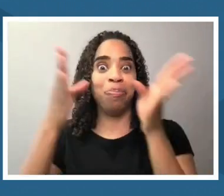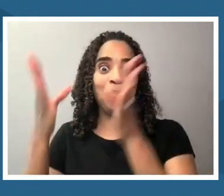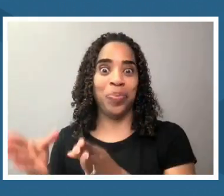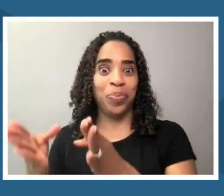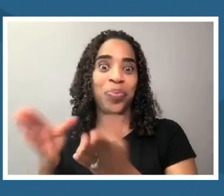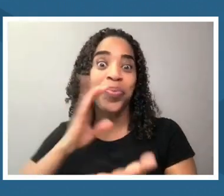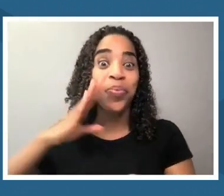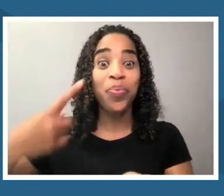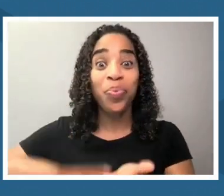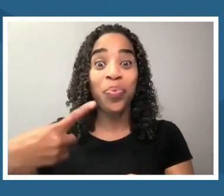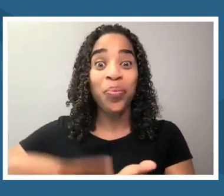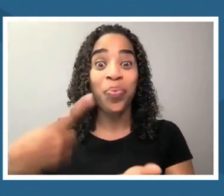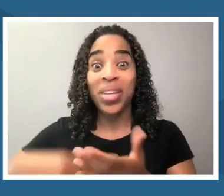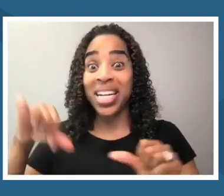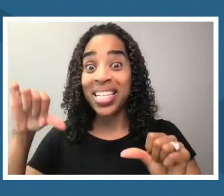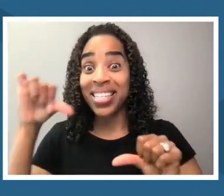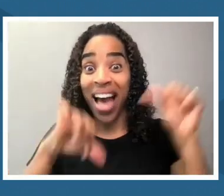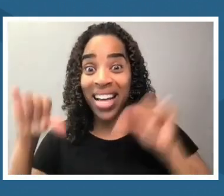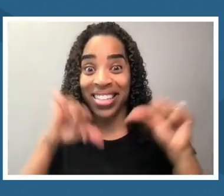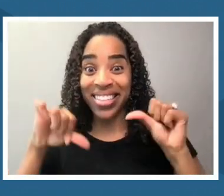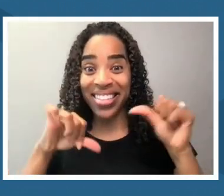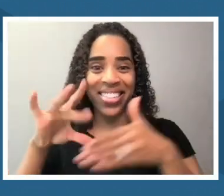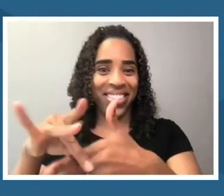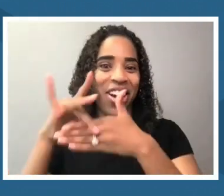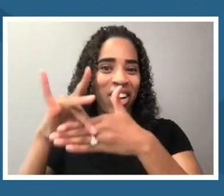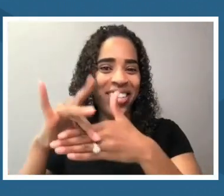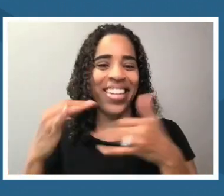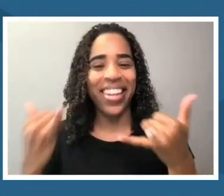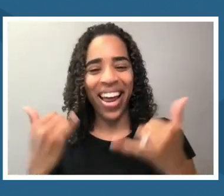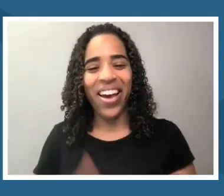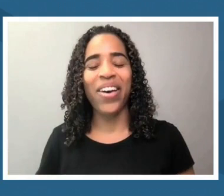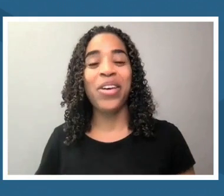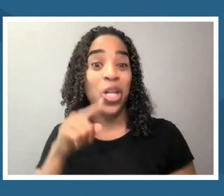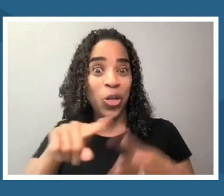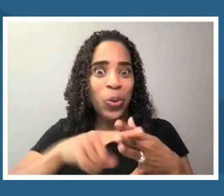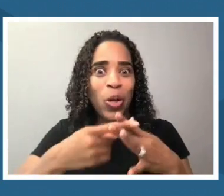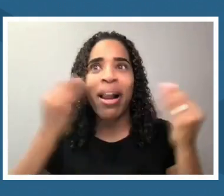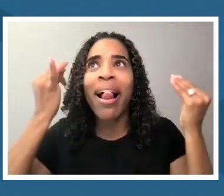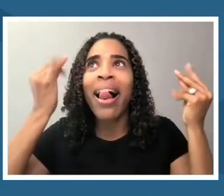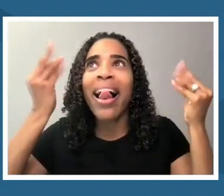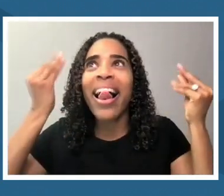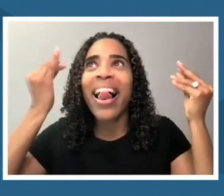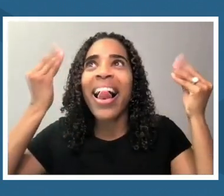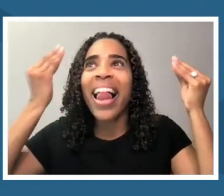some science content now uh we've spurred our imaginations and now we're